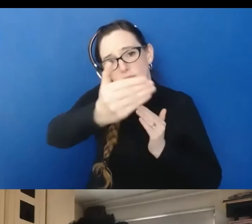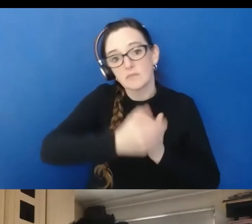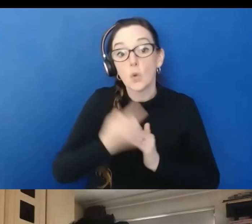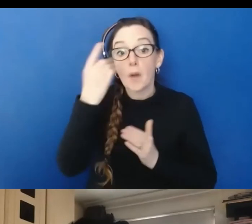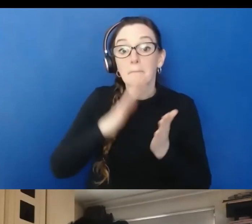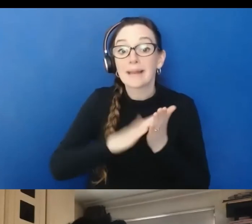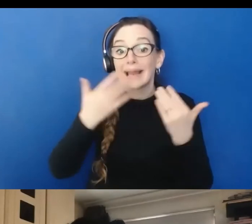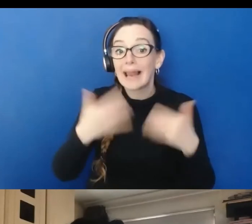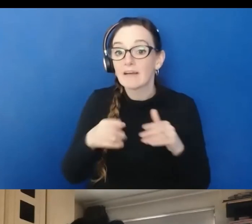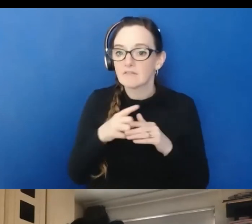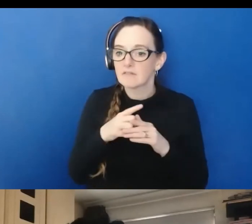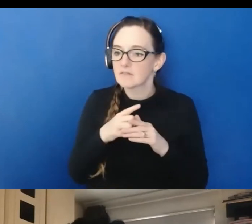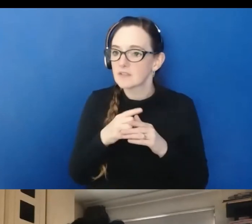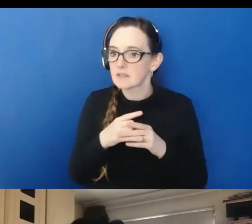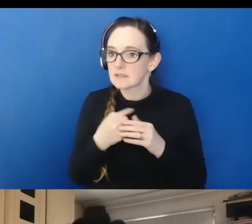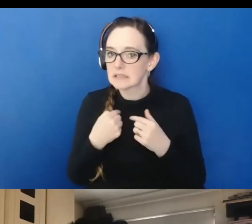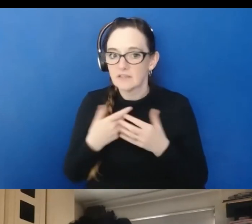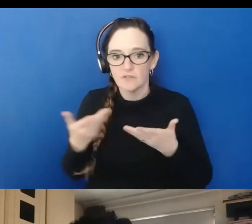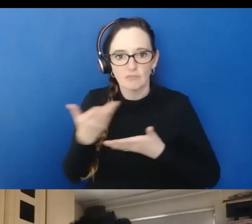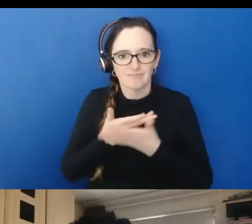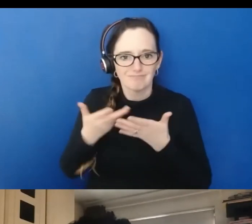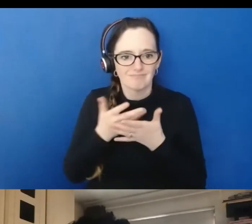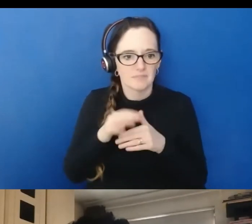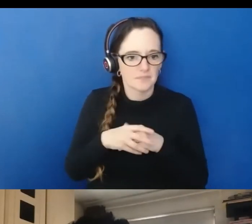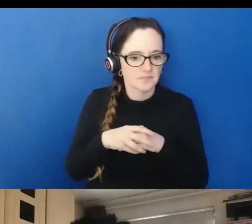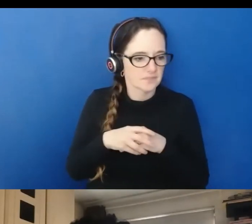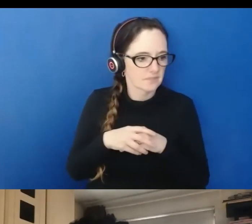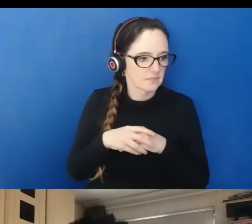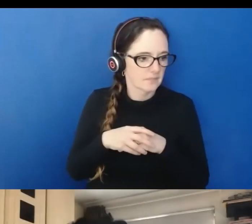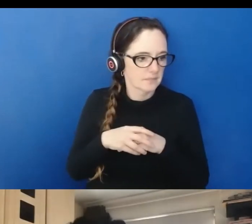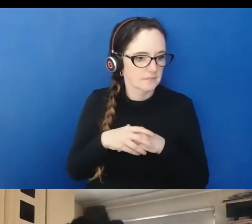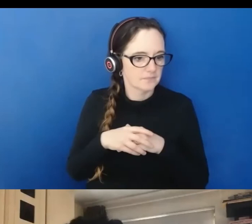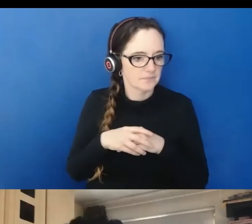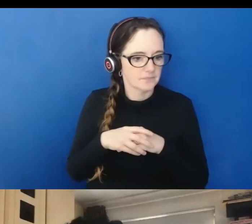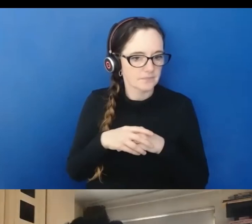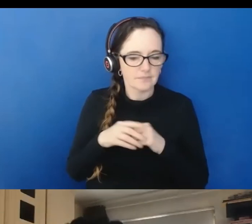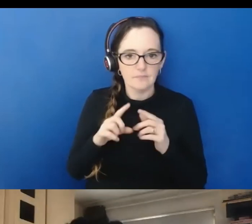hand over to Jes so I m going to ask a couple of questions for Penny.